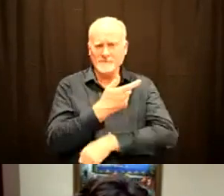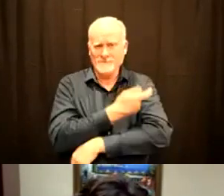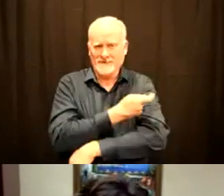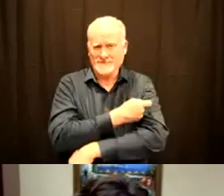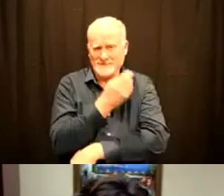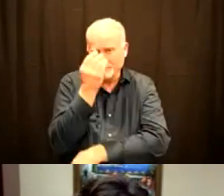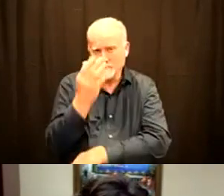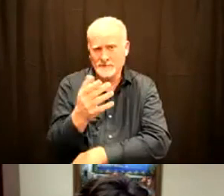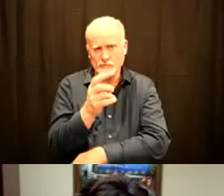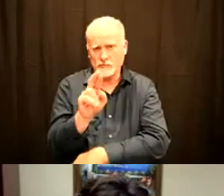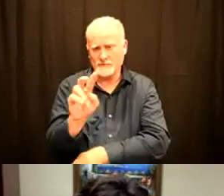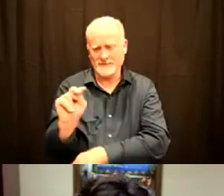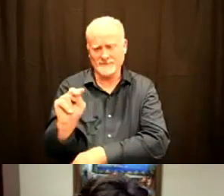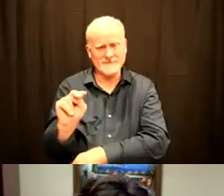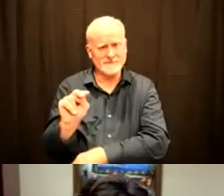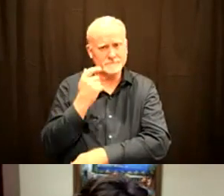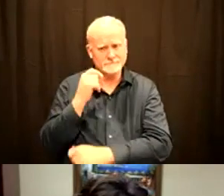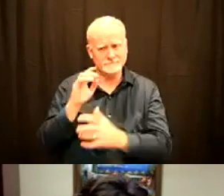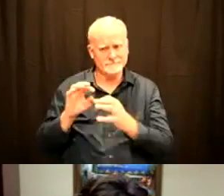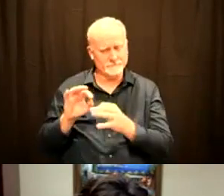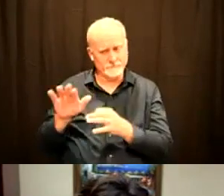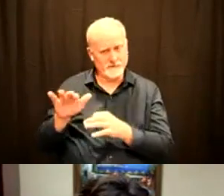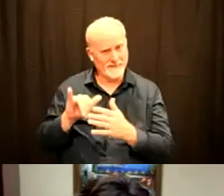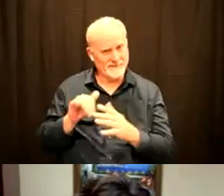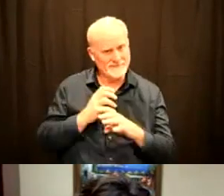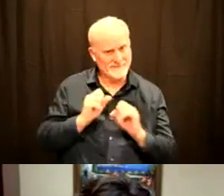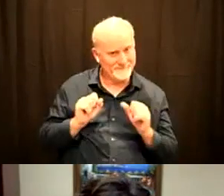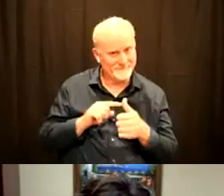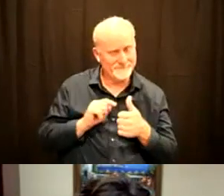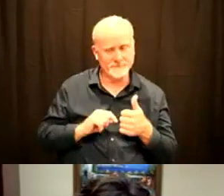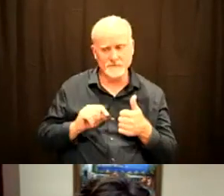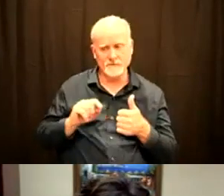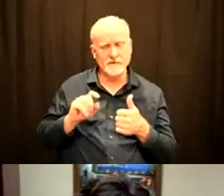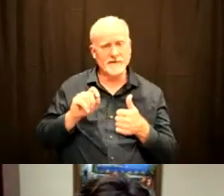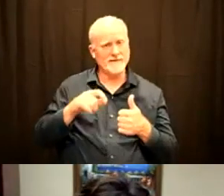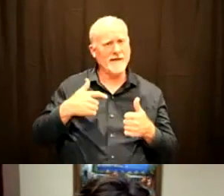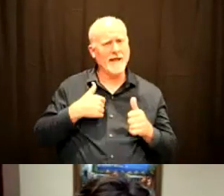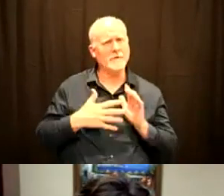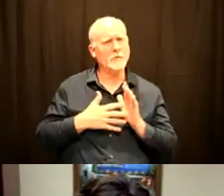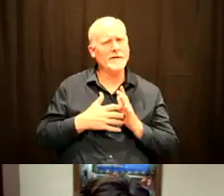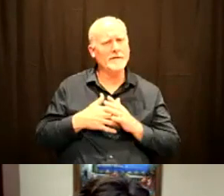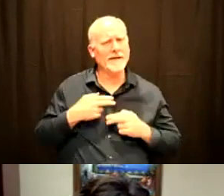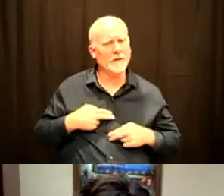dr nafziger people are asking about is it safe if they're immunocompromised could you talk about